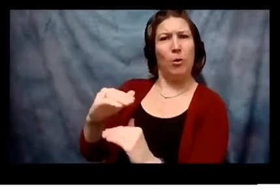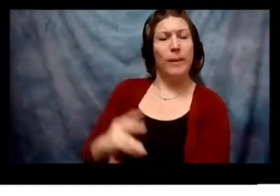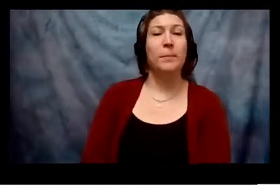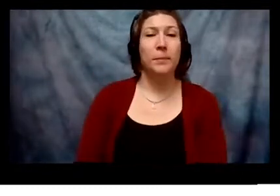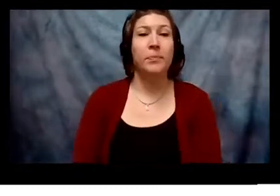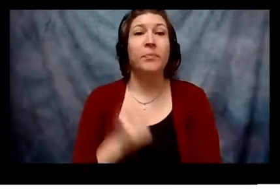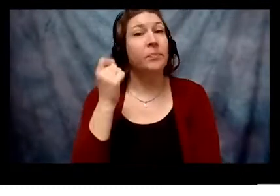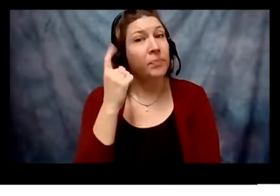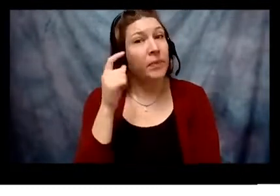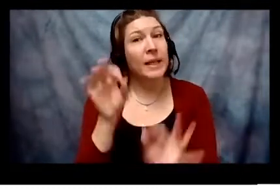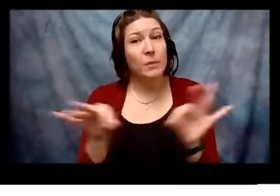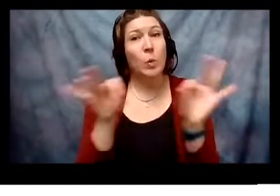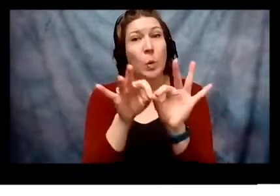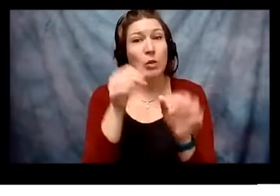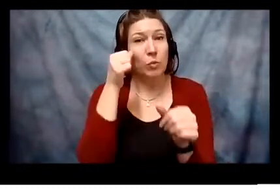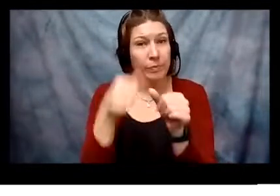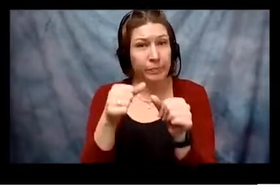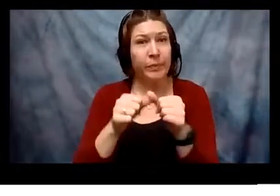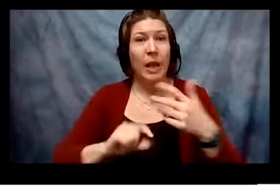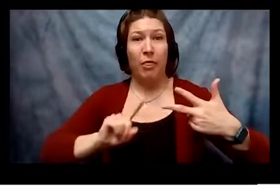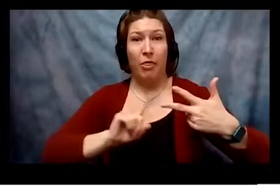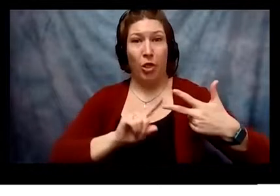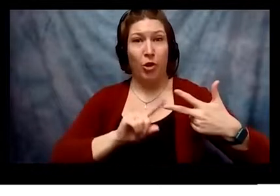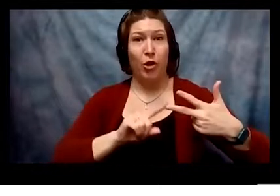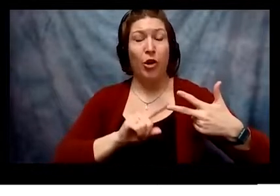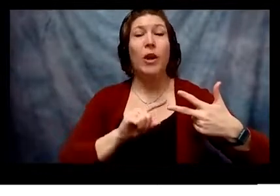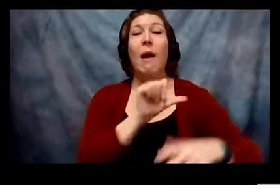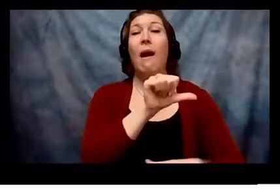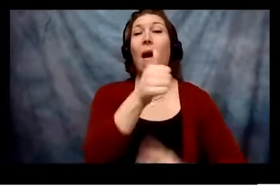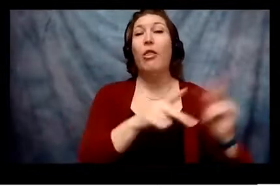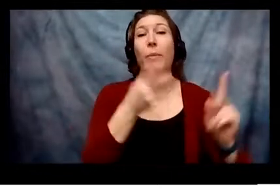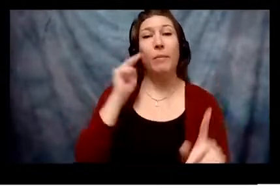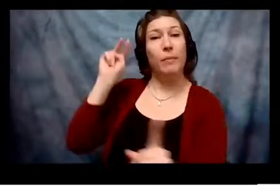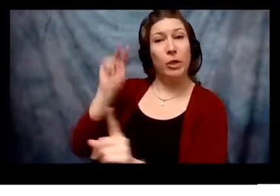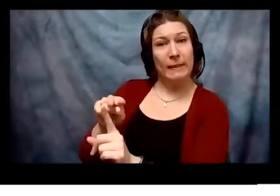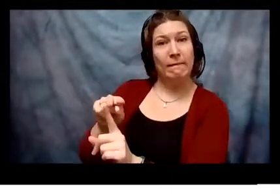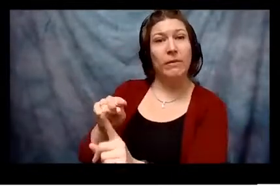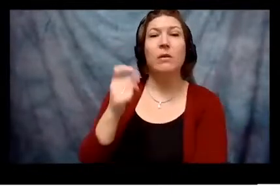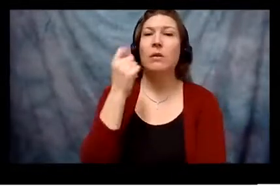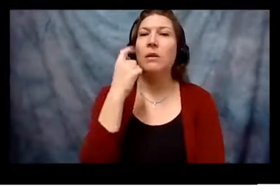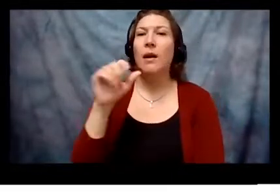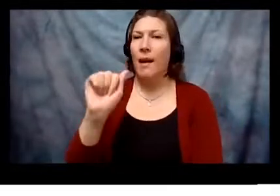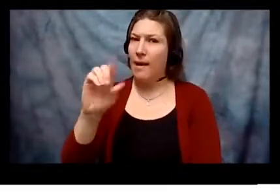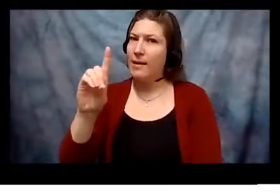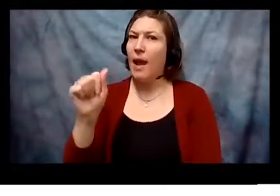that in the third bullet there, you are protected by the ADA when someone